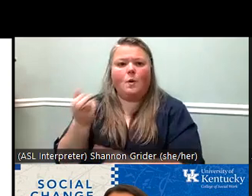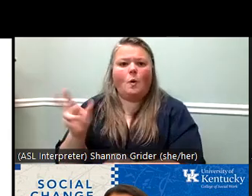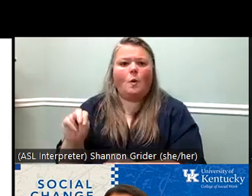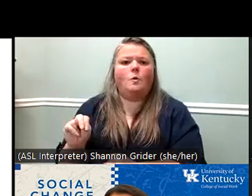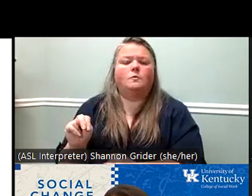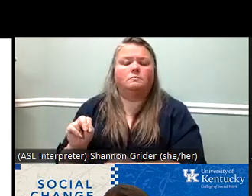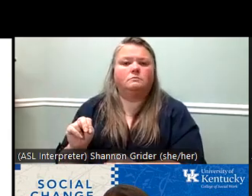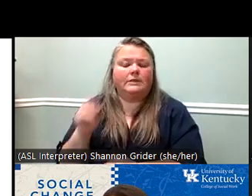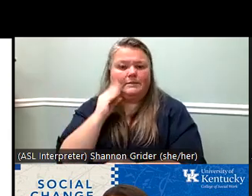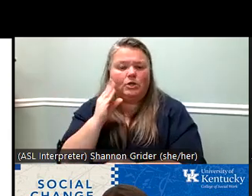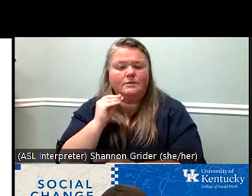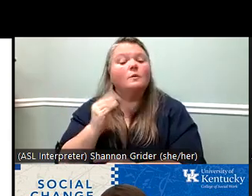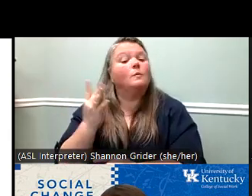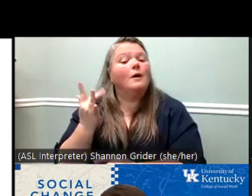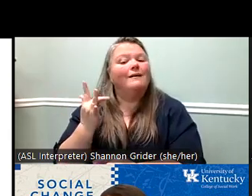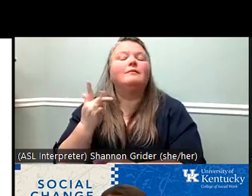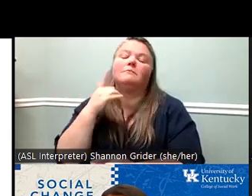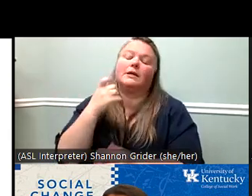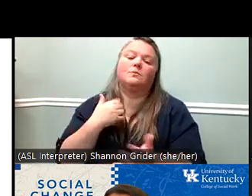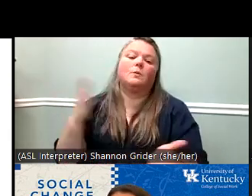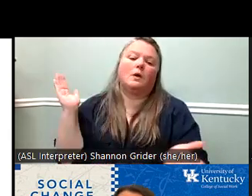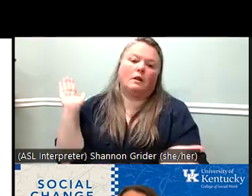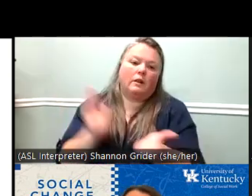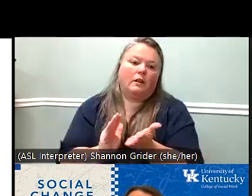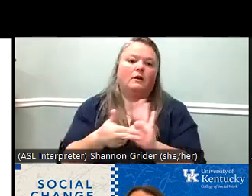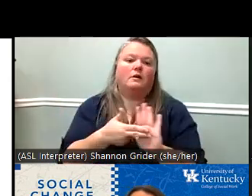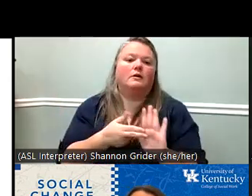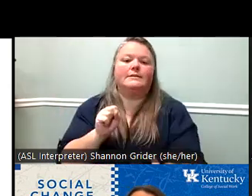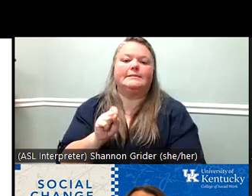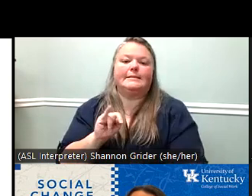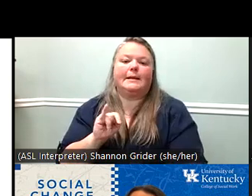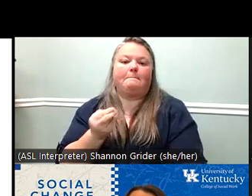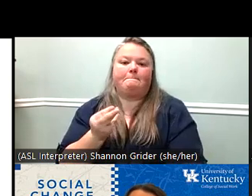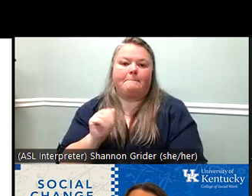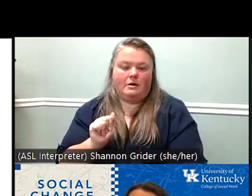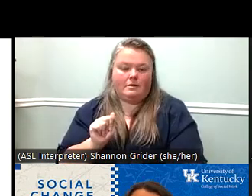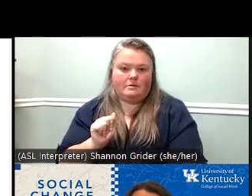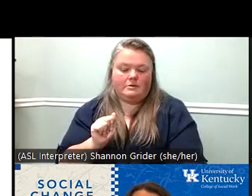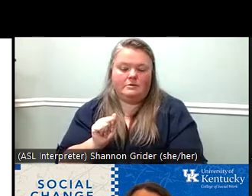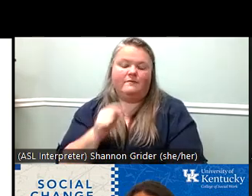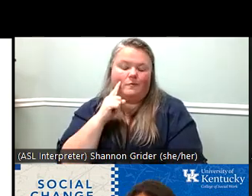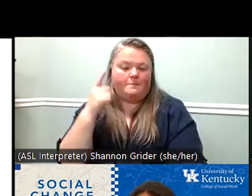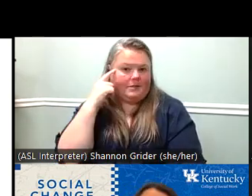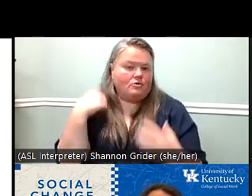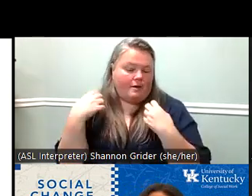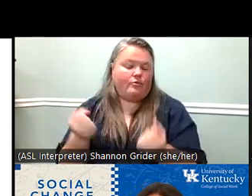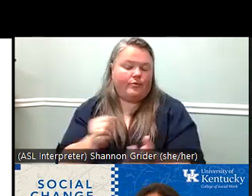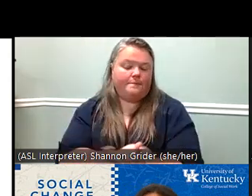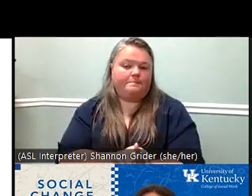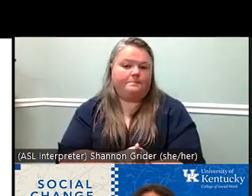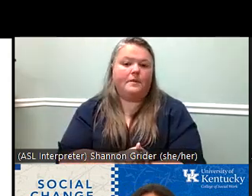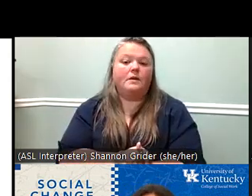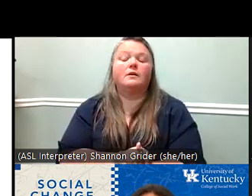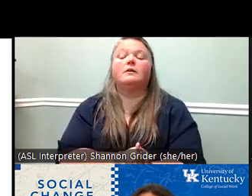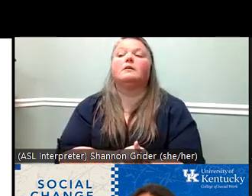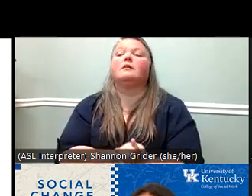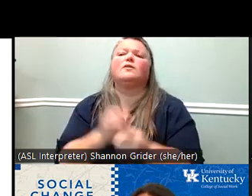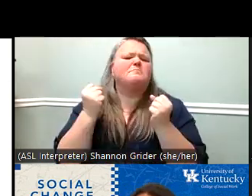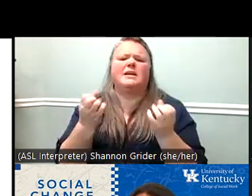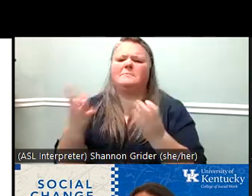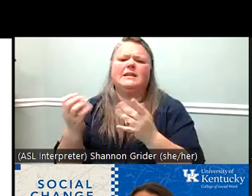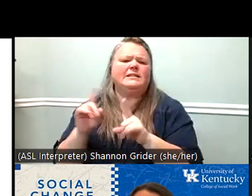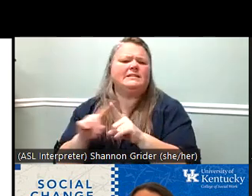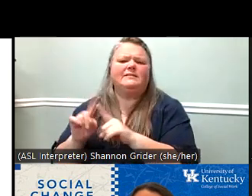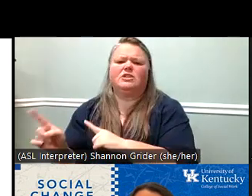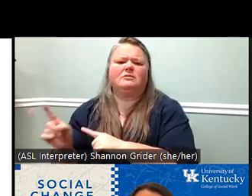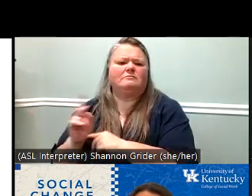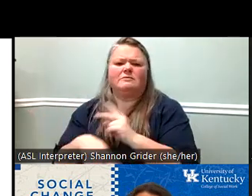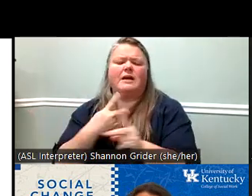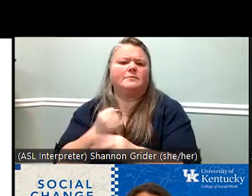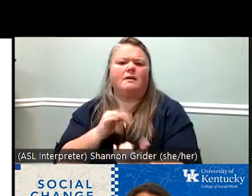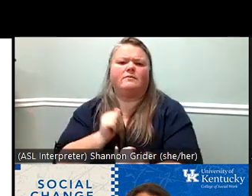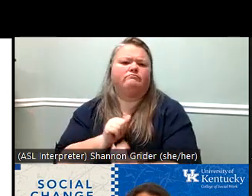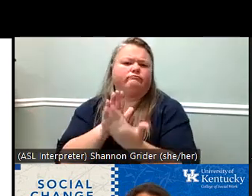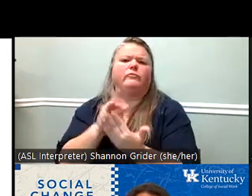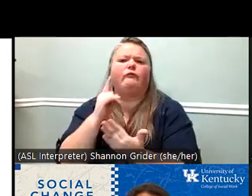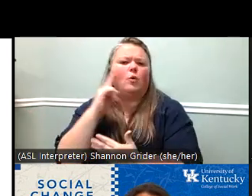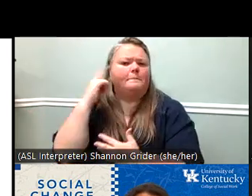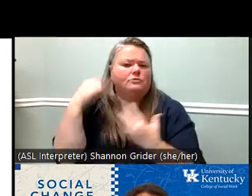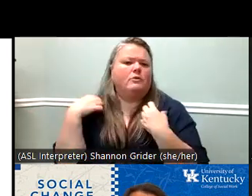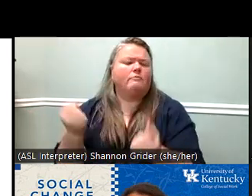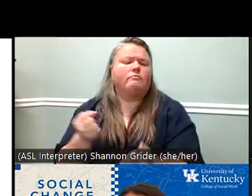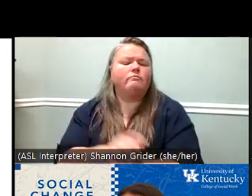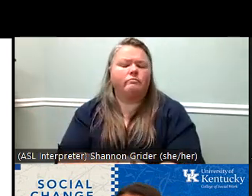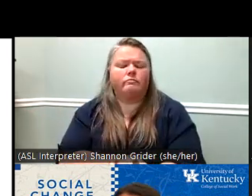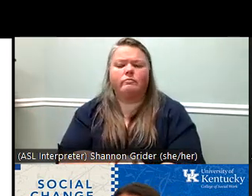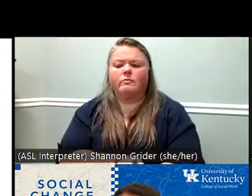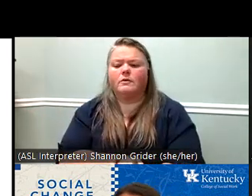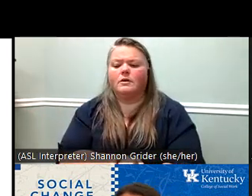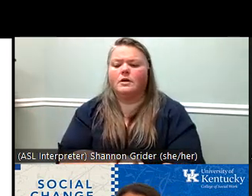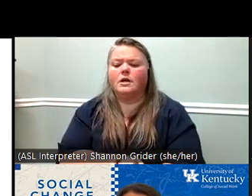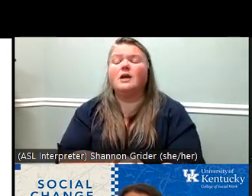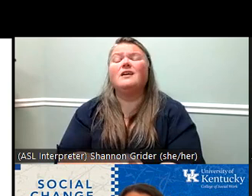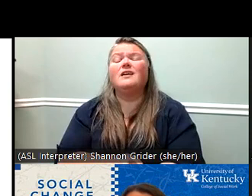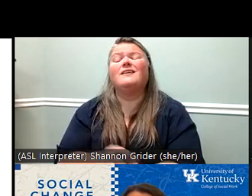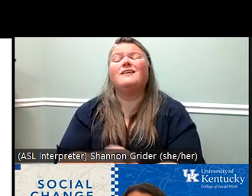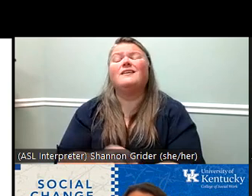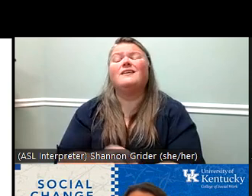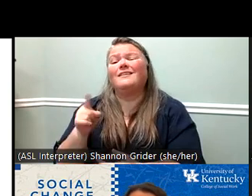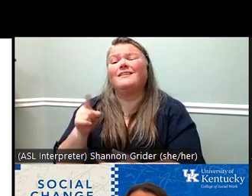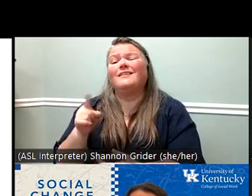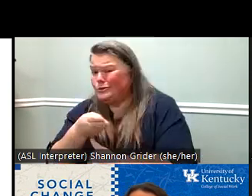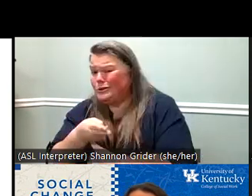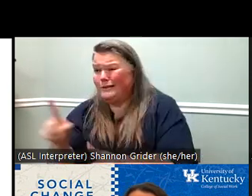HEARING LOSS. AND THEN WE TALK ABOUT HOW TO FIND AND ACCESS MENTAL HEALTH TREATMENT. SO THE REASON WE DO REAL TIME EXAMPLES IS BECAUSE WE WANT TO DECREASE THE SIGMA